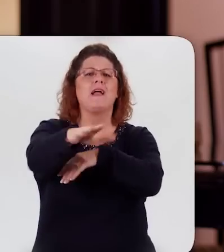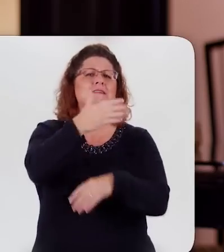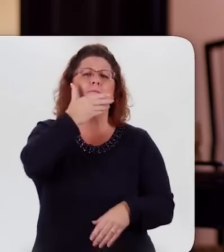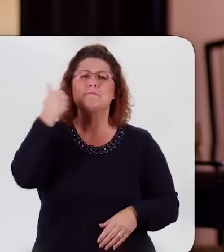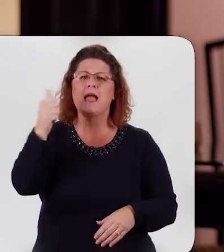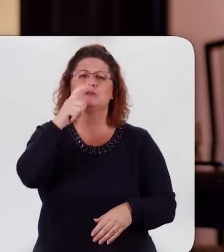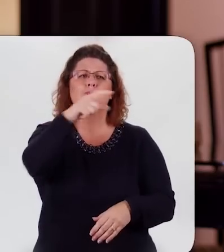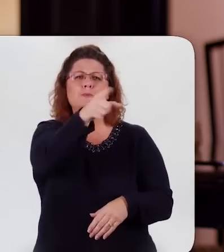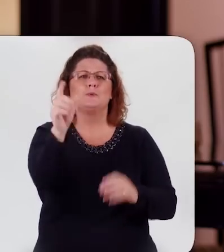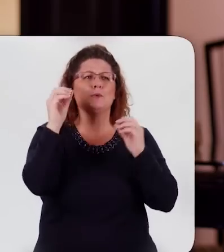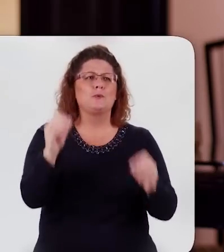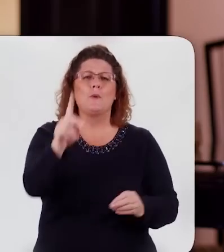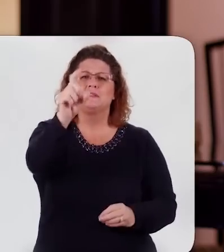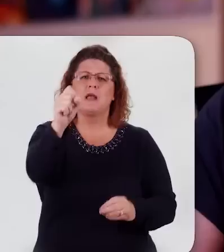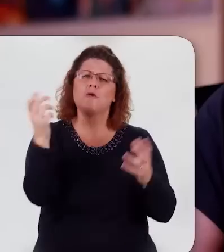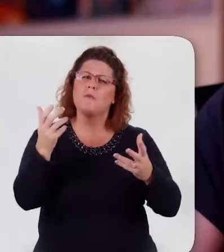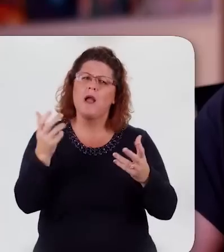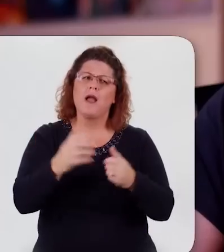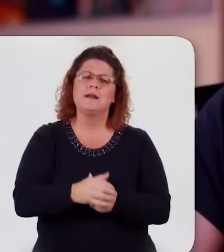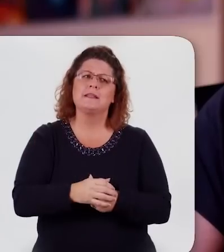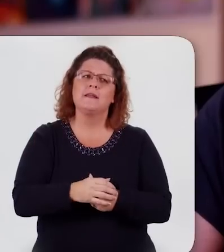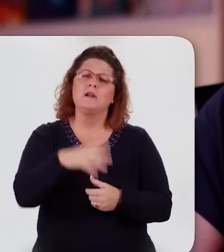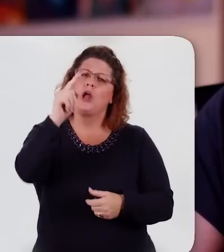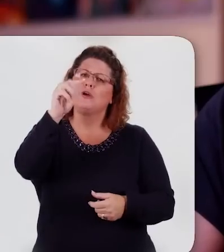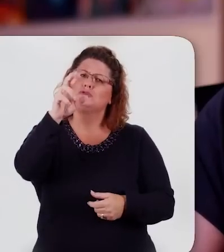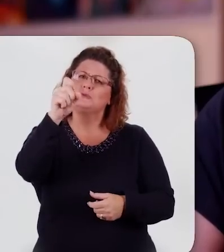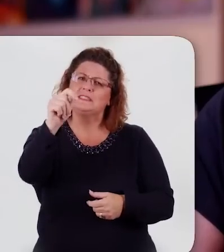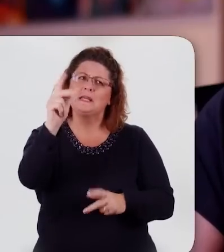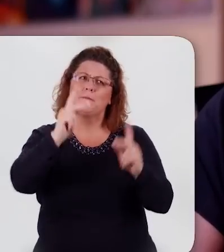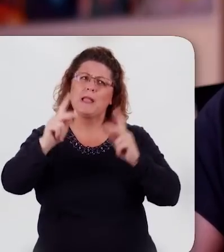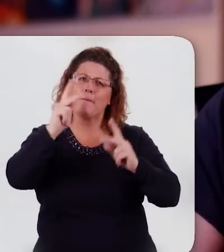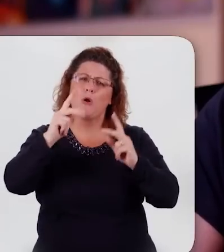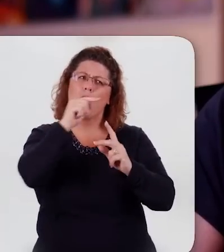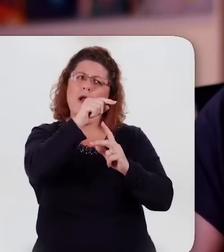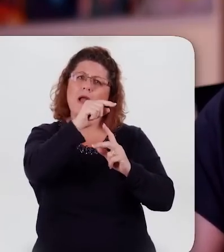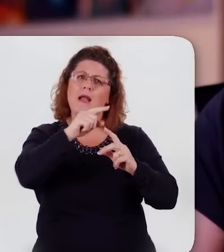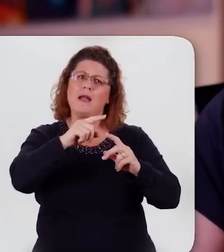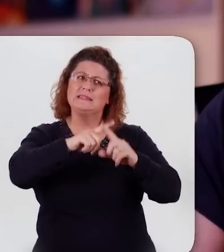who does not have a disability is don't treat people who do differently. They're human too.